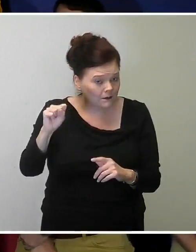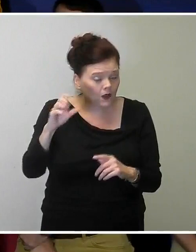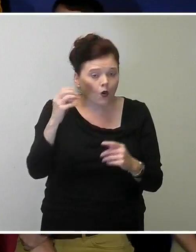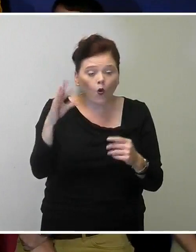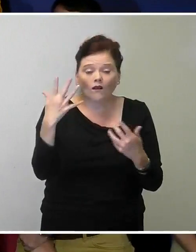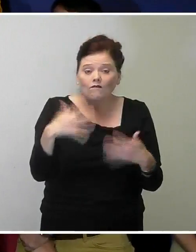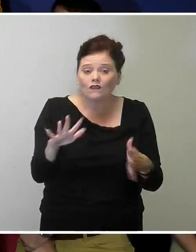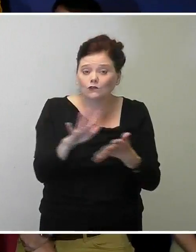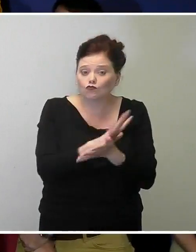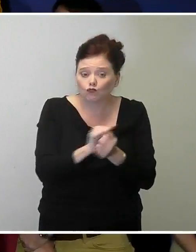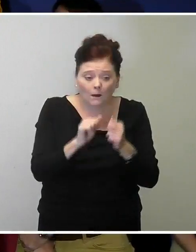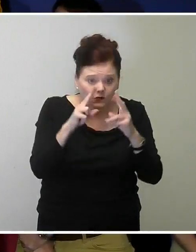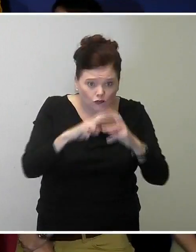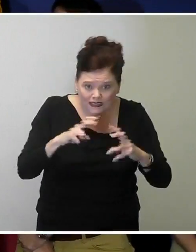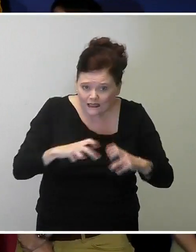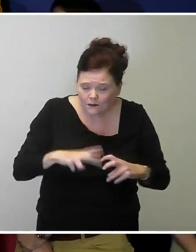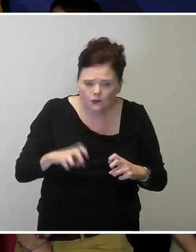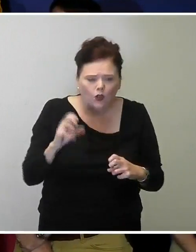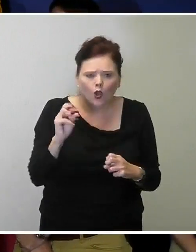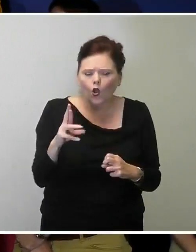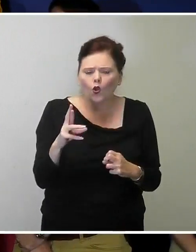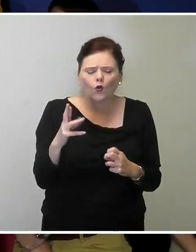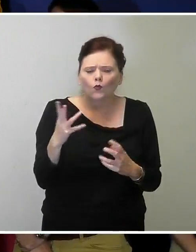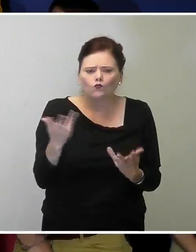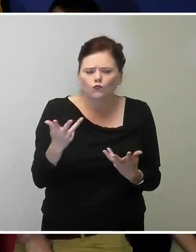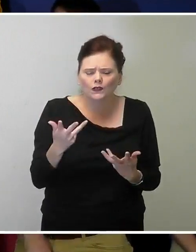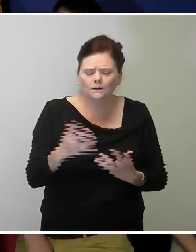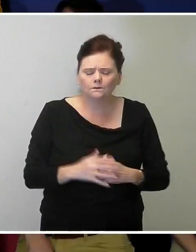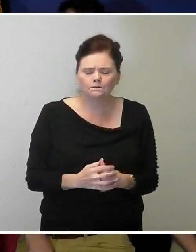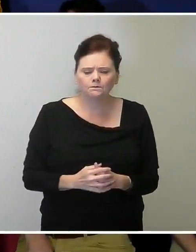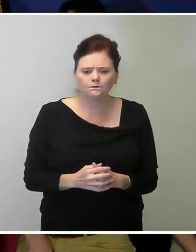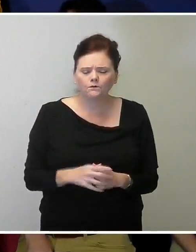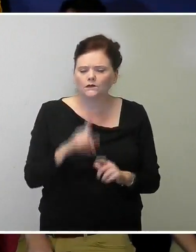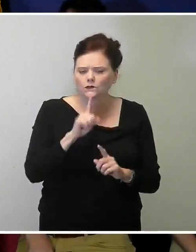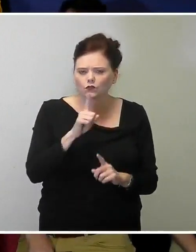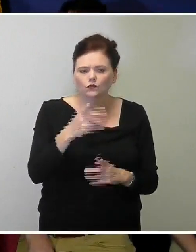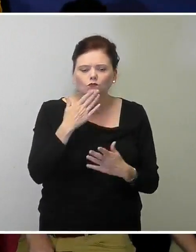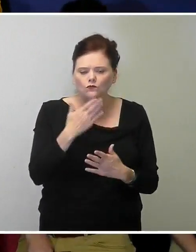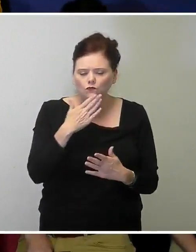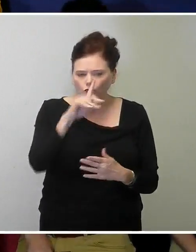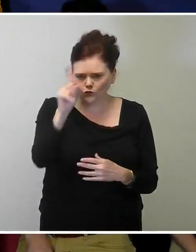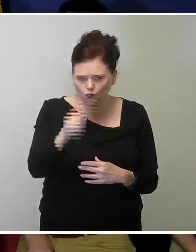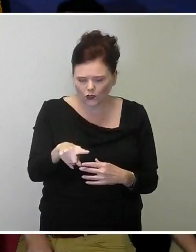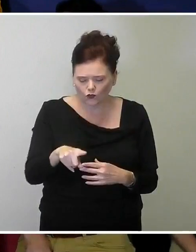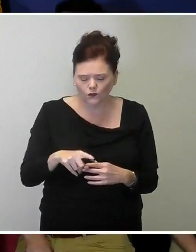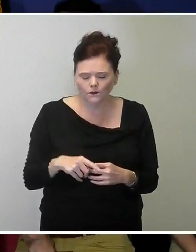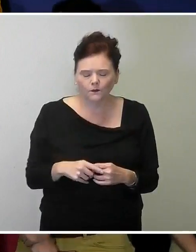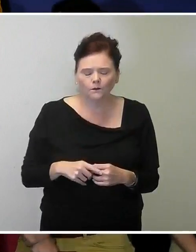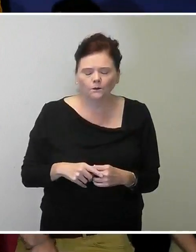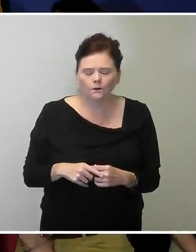LOUISIANA? ONCE THE STORM MOVED OUT, AMOUNT OF DAMAGE AX WA KIND OF CHECK MARK?